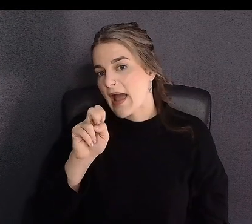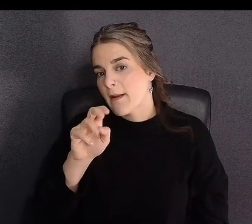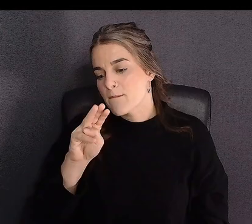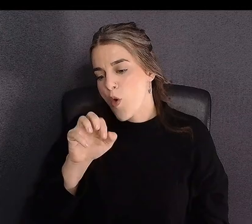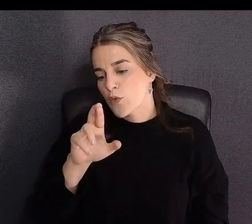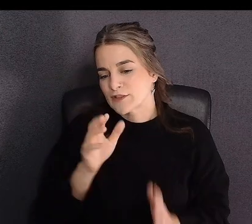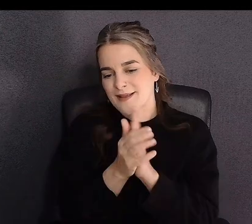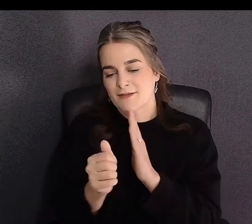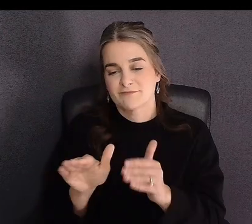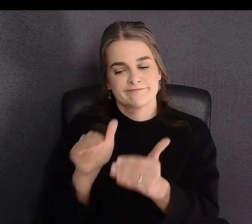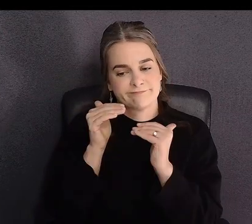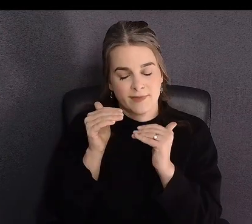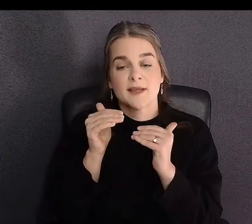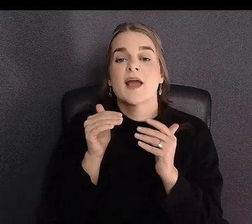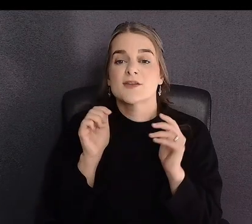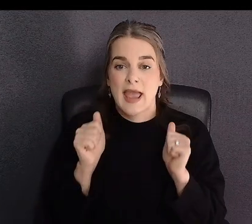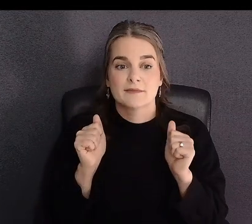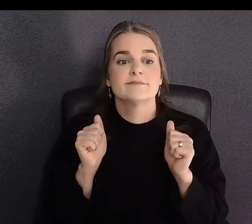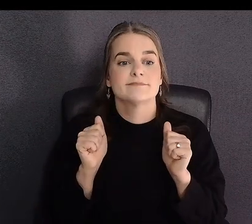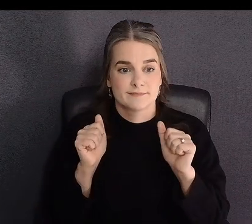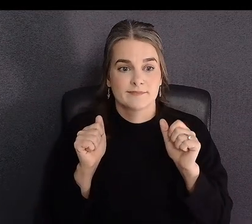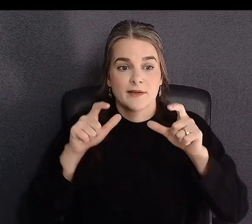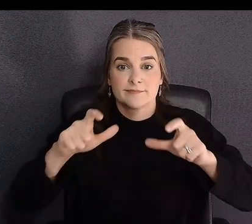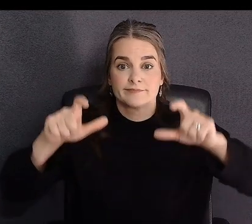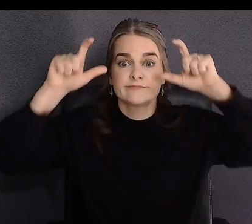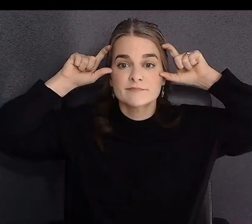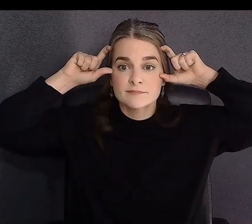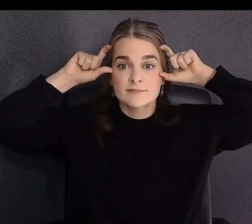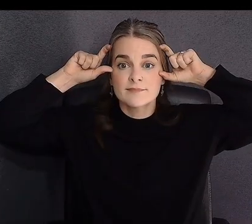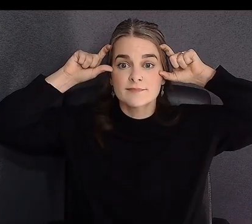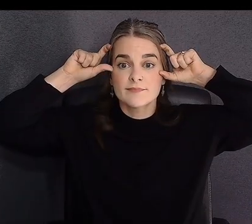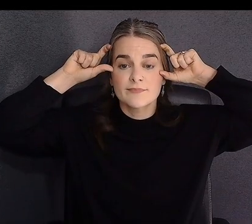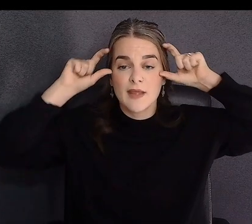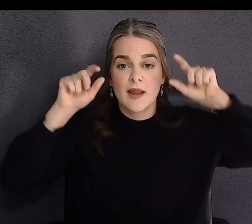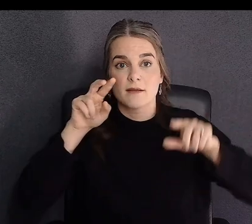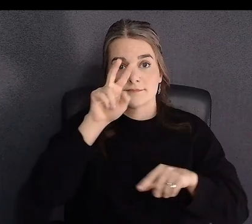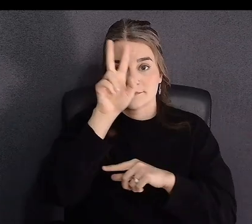that you put the glasses on and your head acts as the mouse. So you can look side to side, up and down.